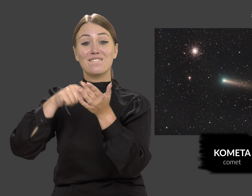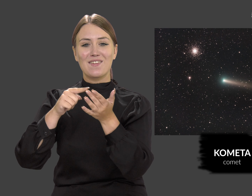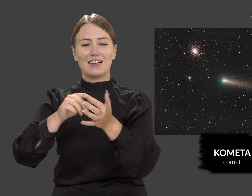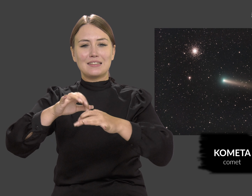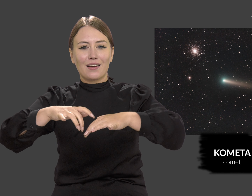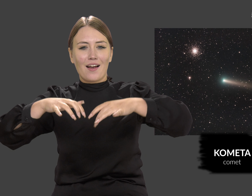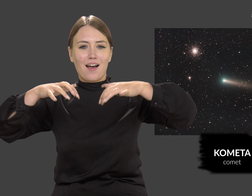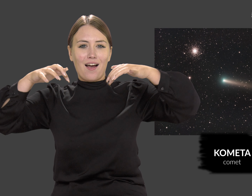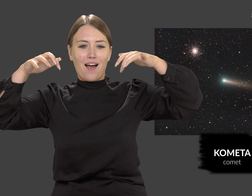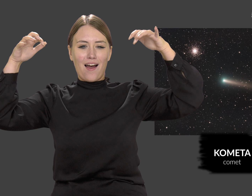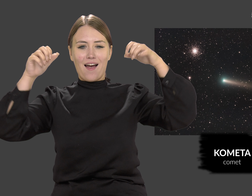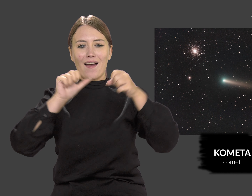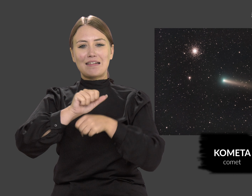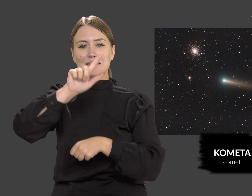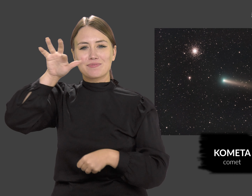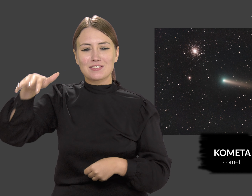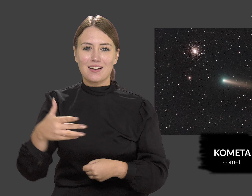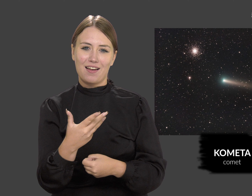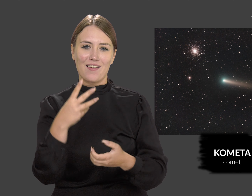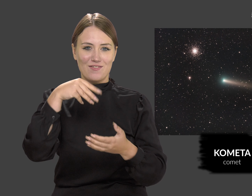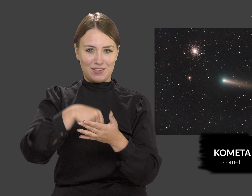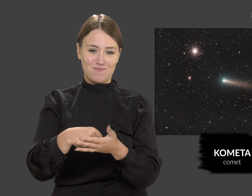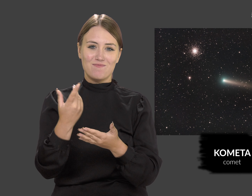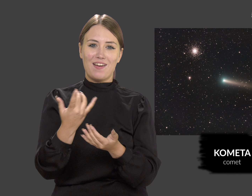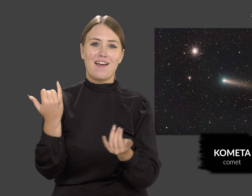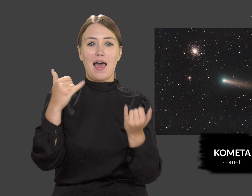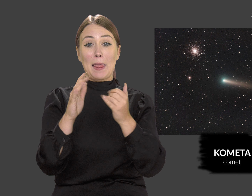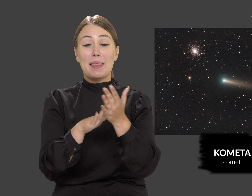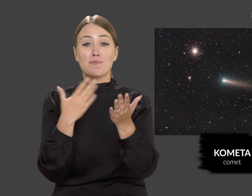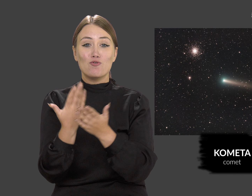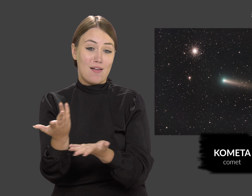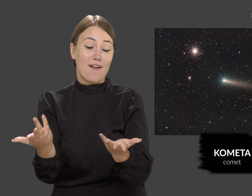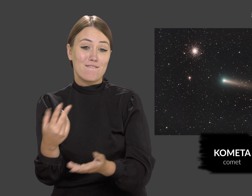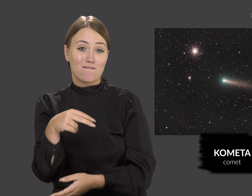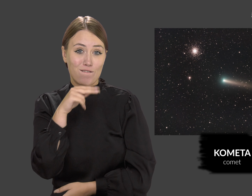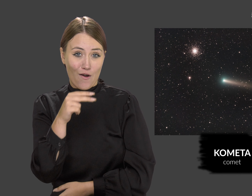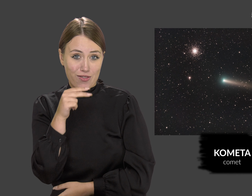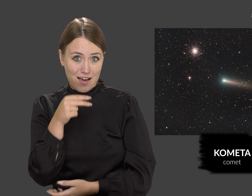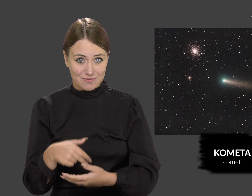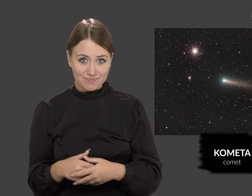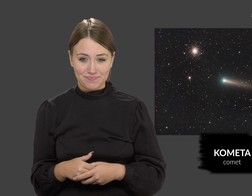gases, including water, vaporized from the comet.